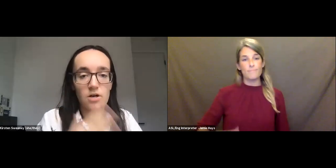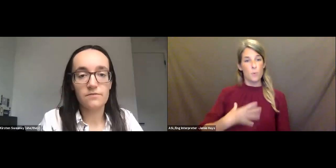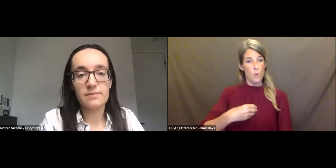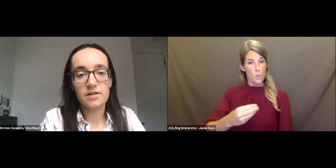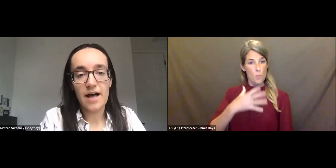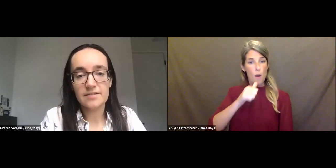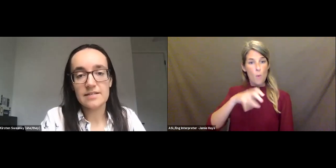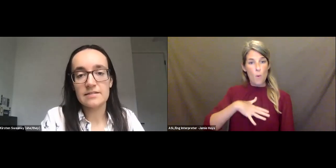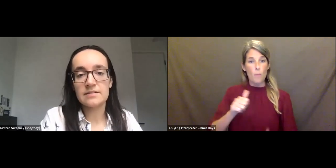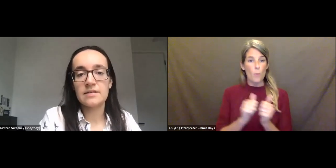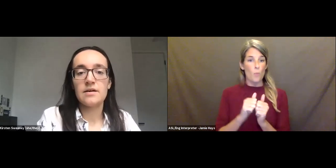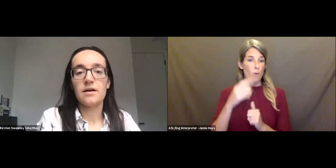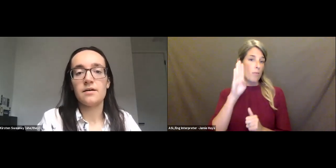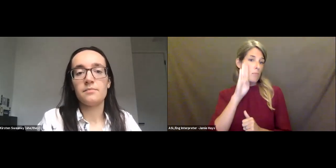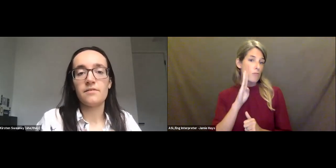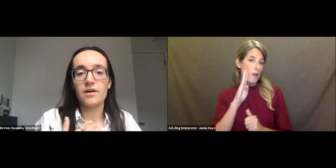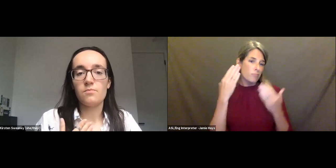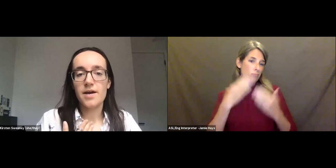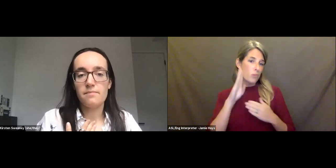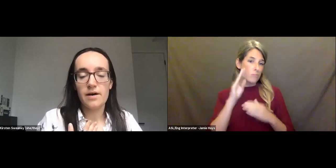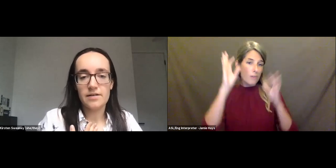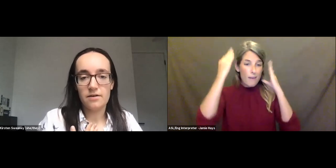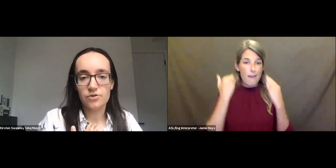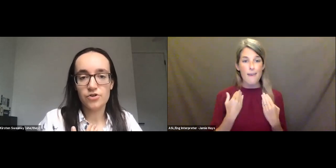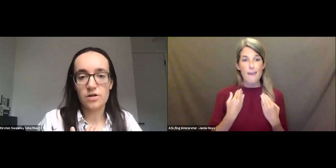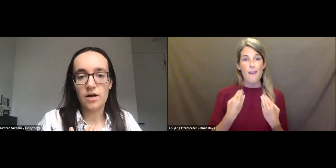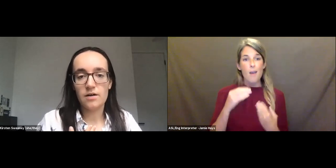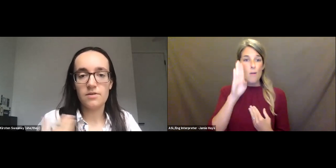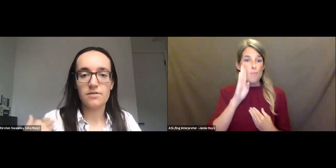dark framed glasses, I've got a white button down shirt on with